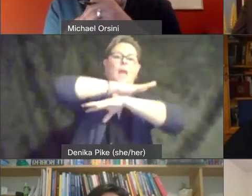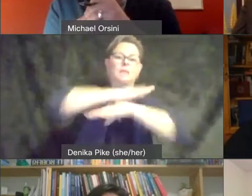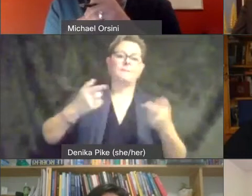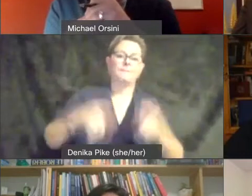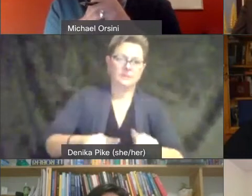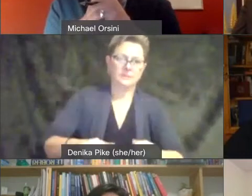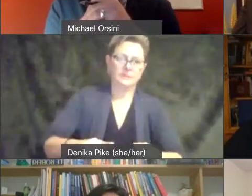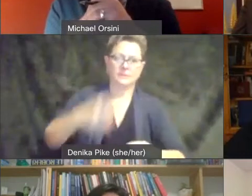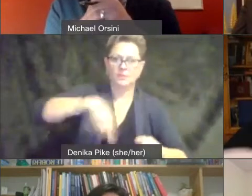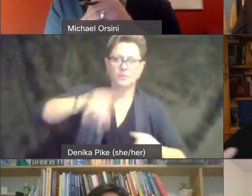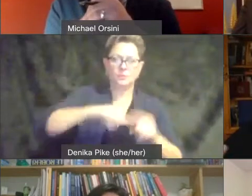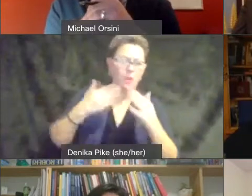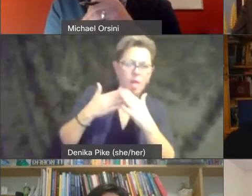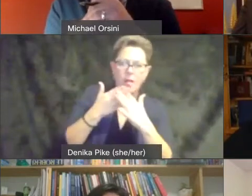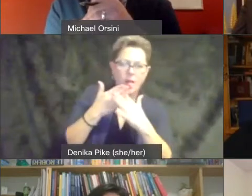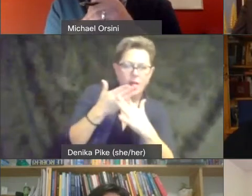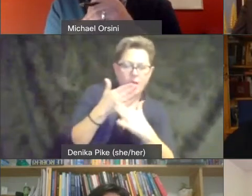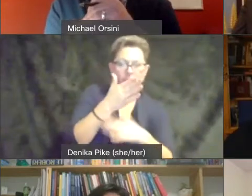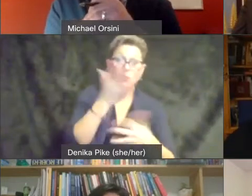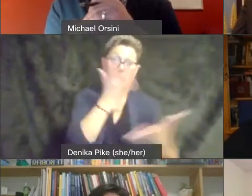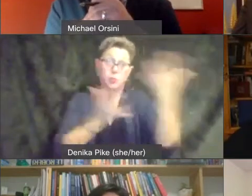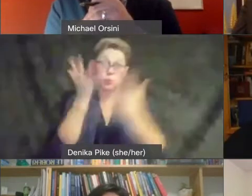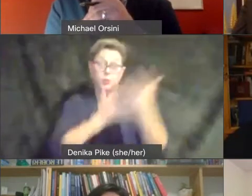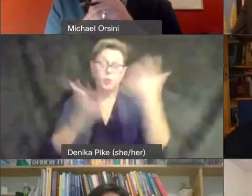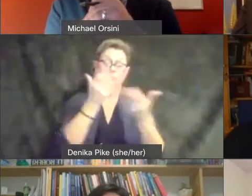To kind of help get through that storm together. So.